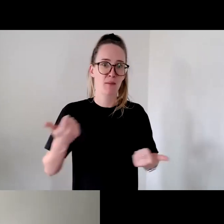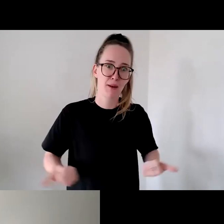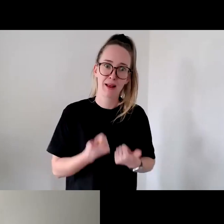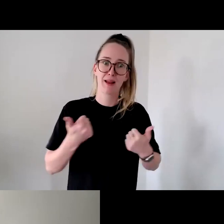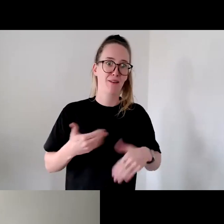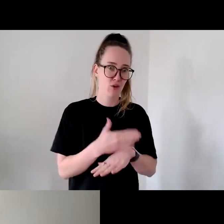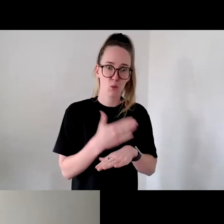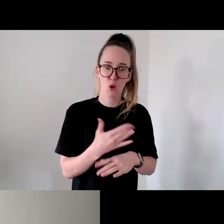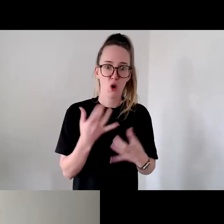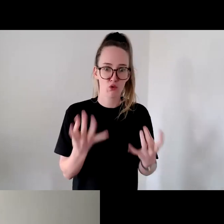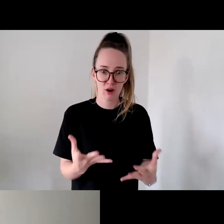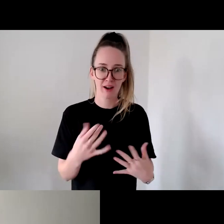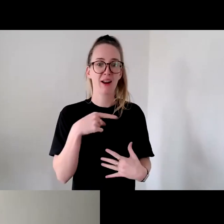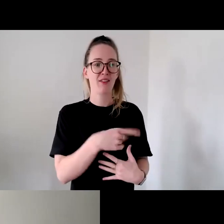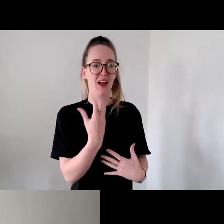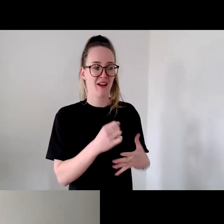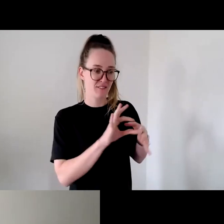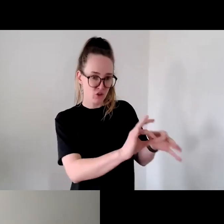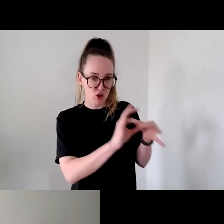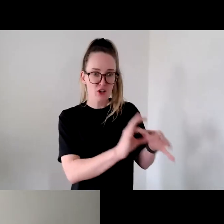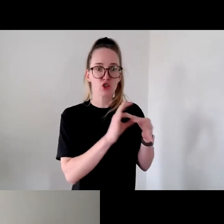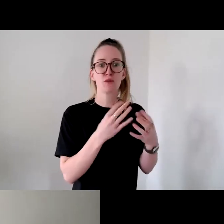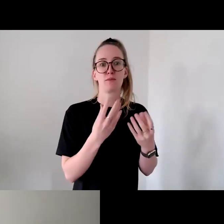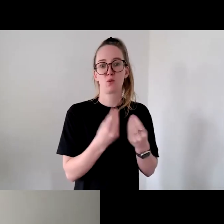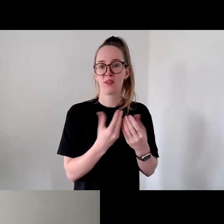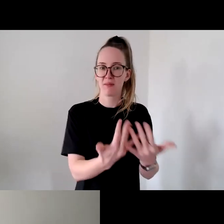already have relationships with their guilds and unions. But when they banded together to